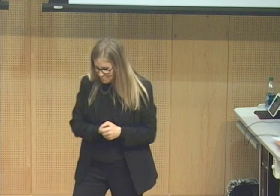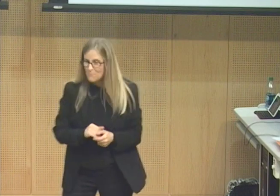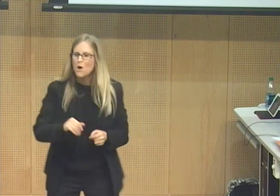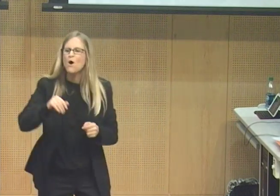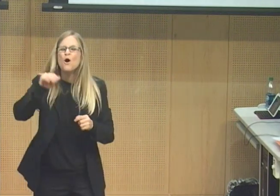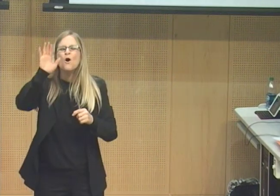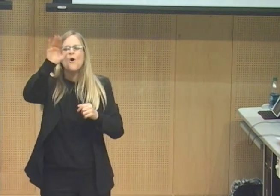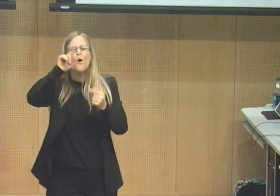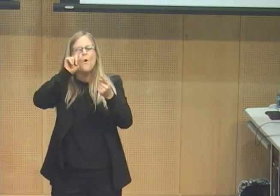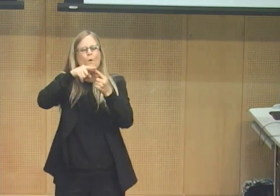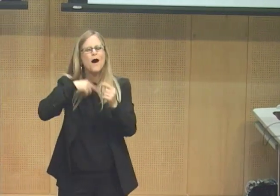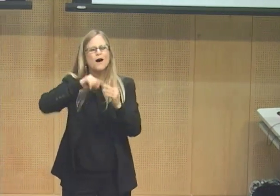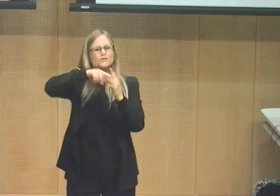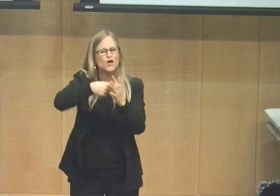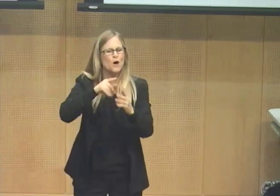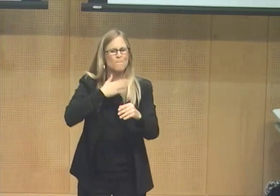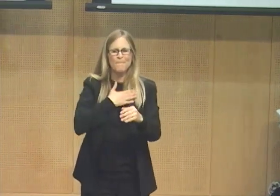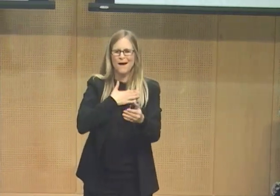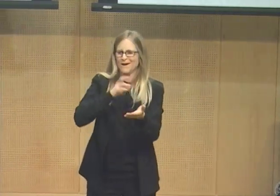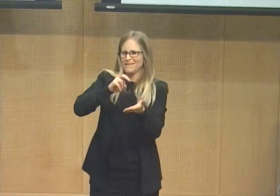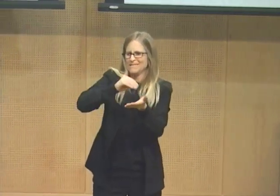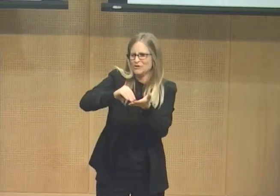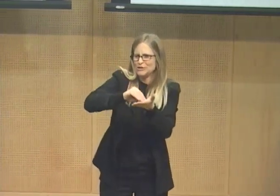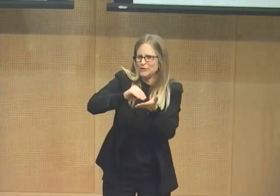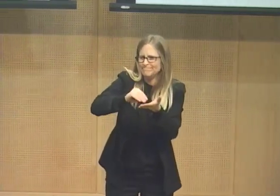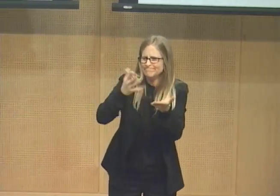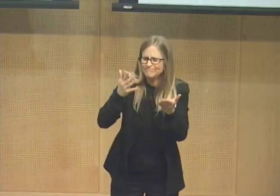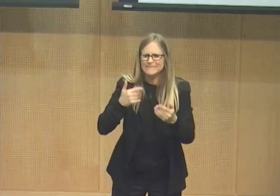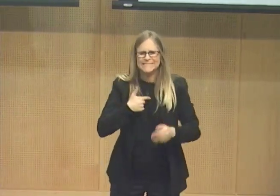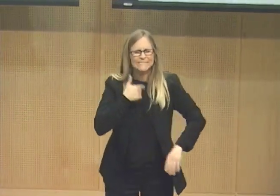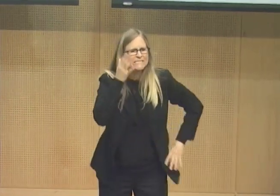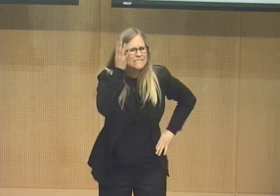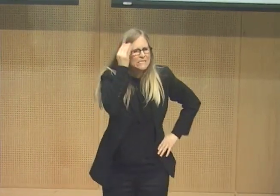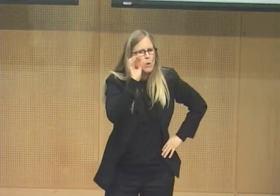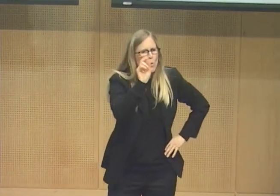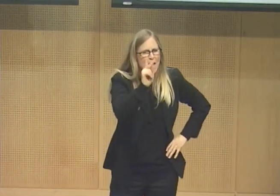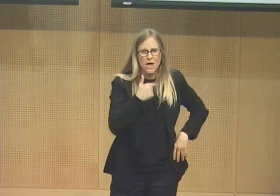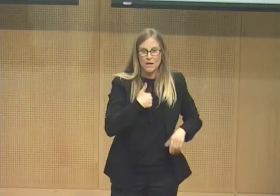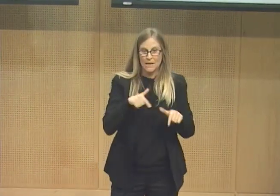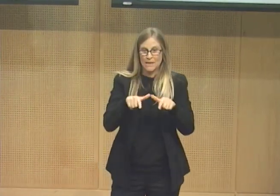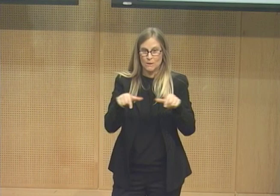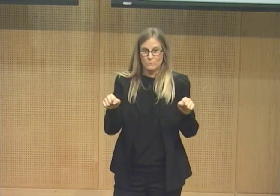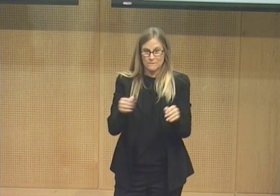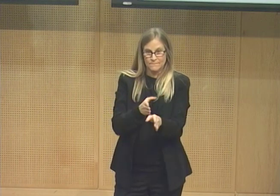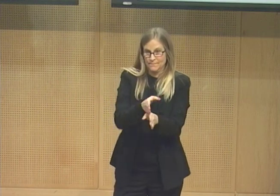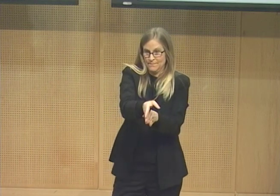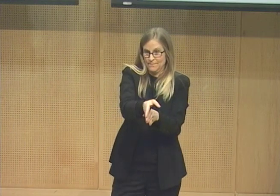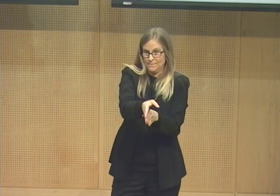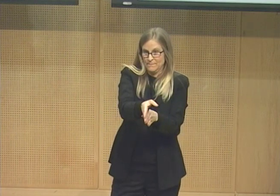When I started my research and my work on my dissertation, it was in the field of linguistics, of course,